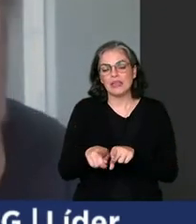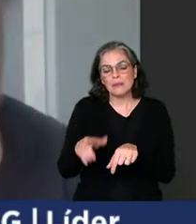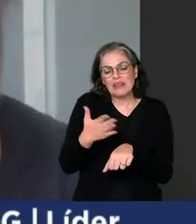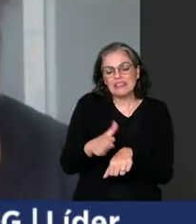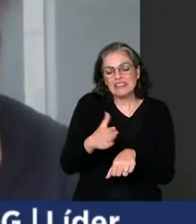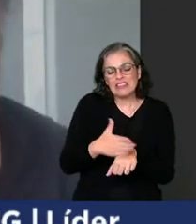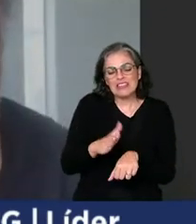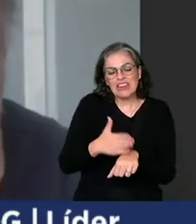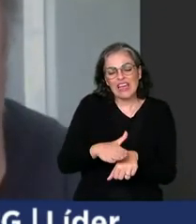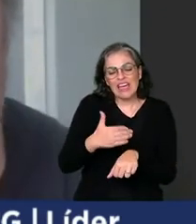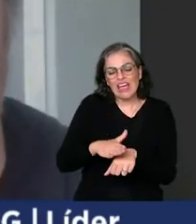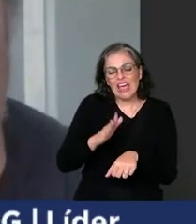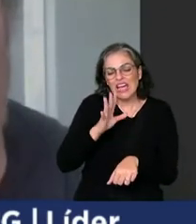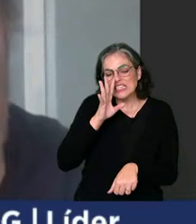TAMBÉM SE SUBMETEM A TREINOS ARDILOSOS QUE SÃO SIM